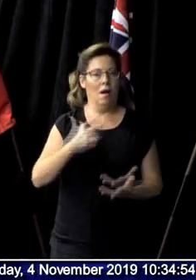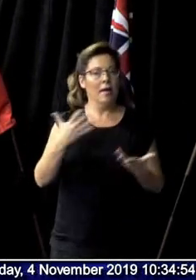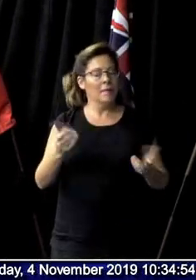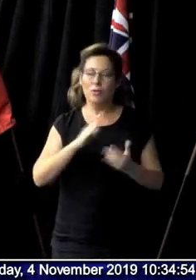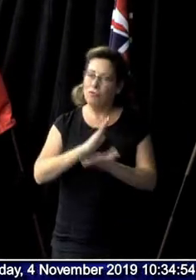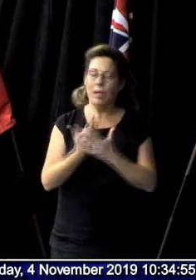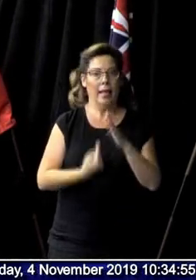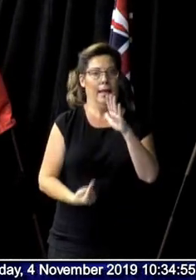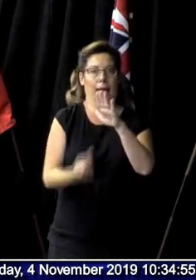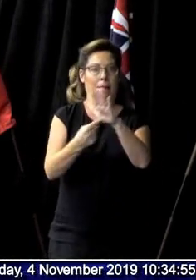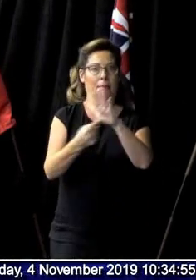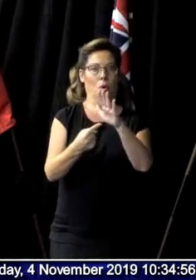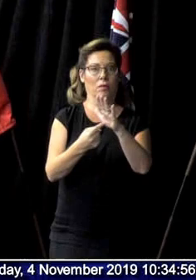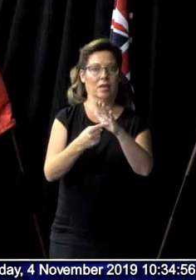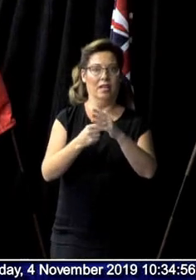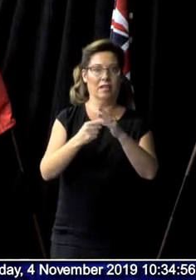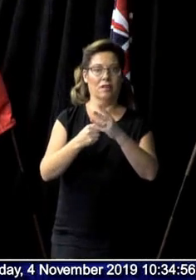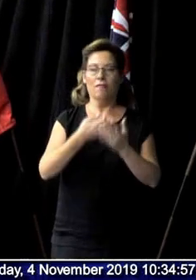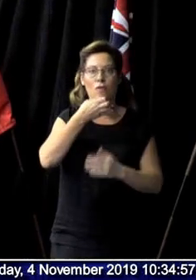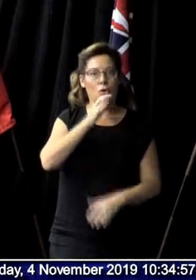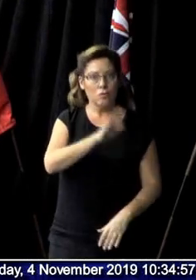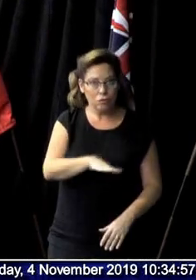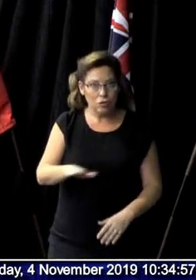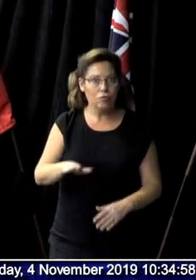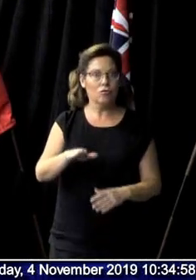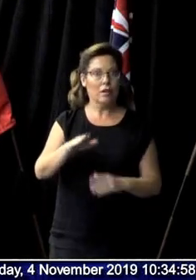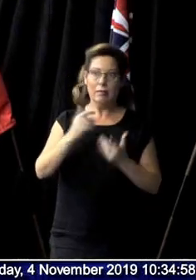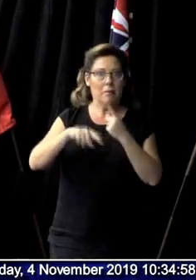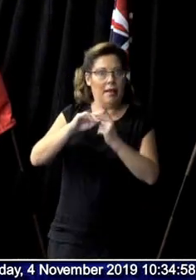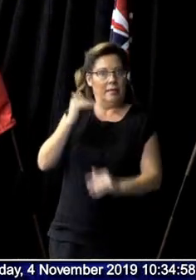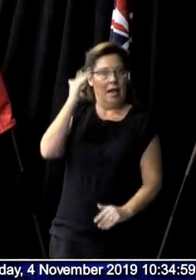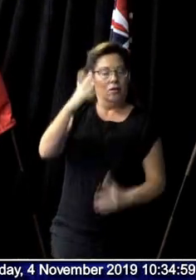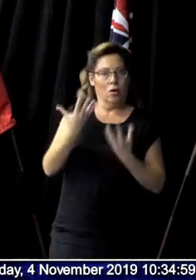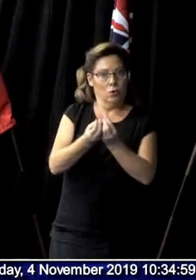of children and adults with disability. And Dr Mellifont will say more about that in her opening.